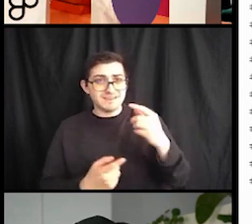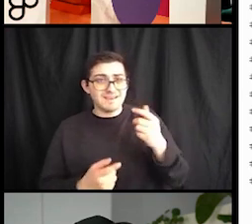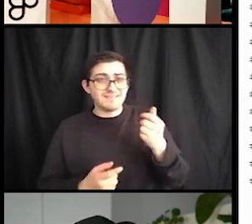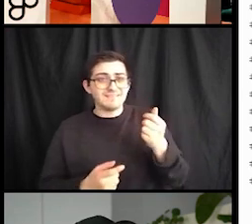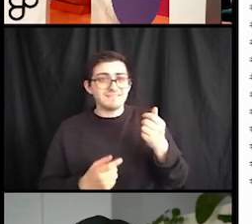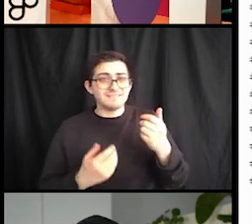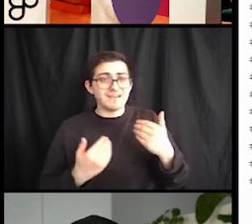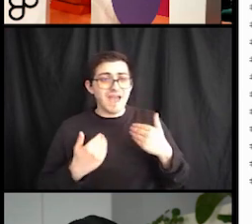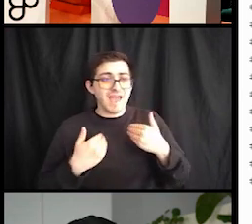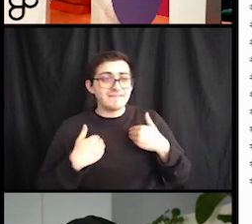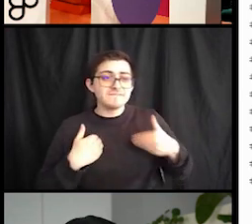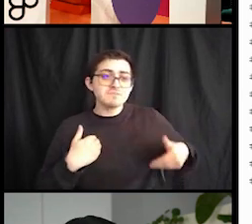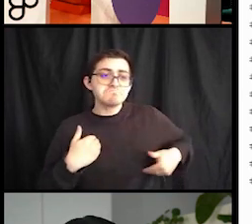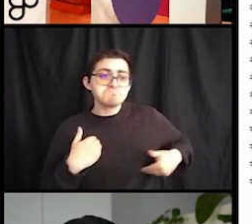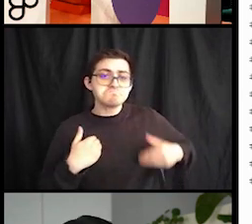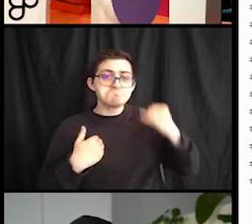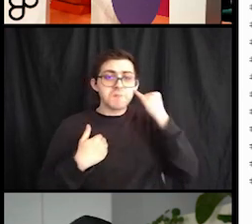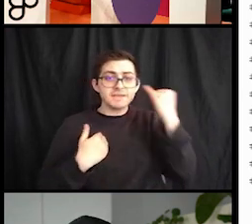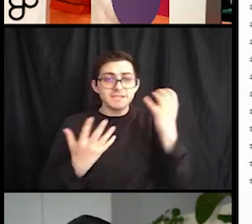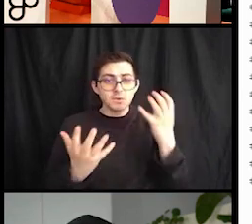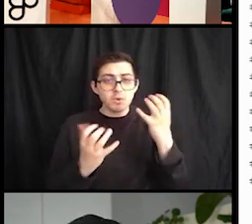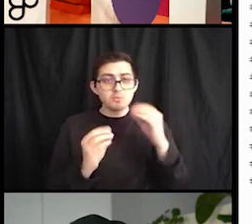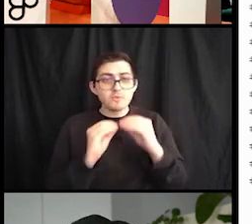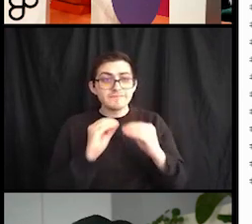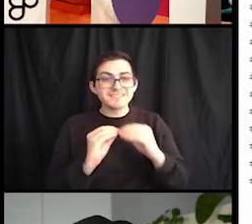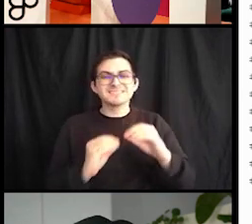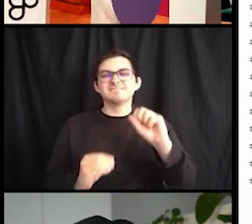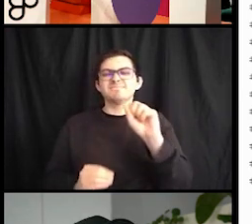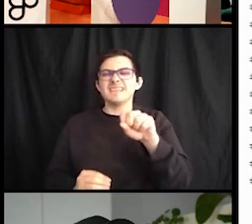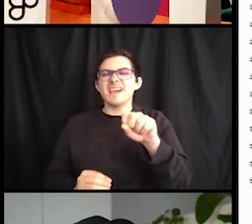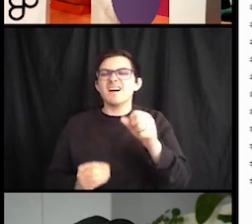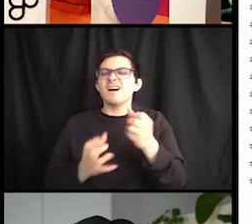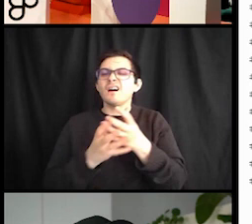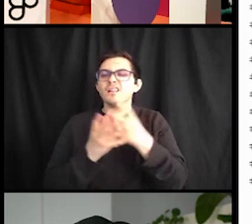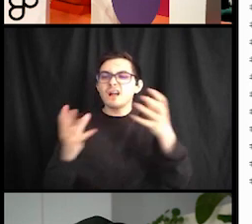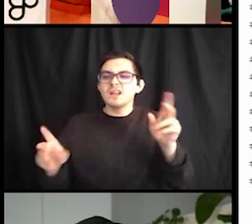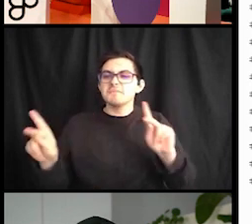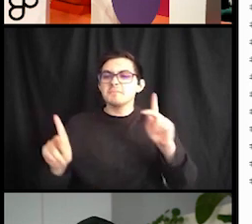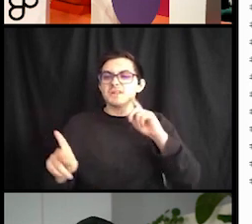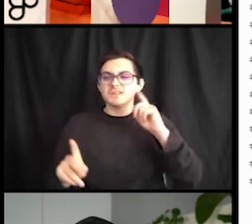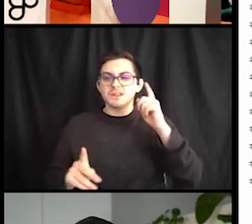that research said some people got hung up on the payment details stuff, so maybe we can explore making the stepper